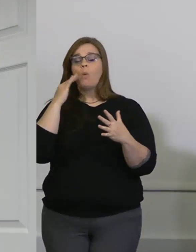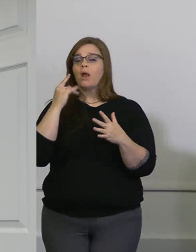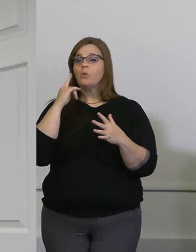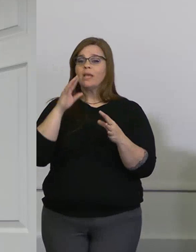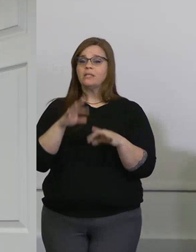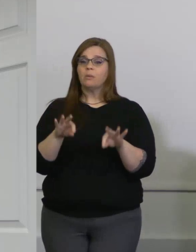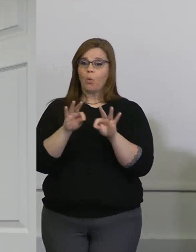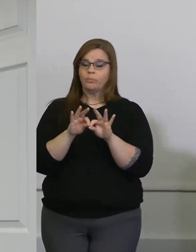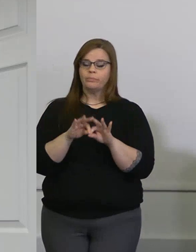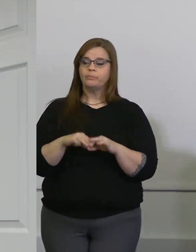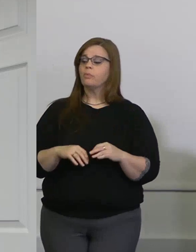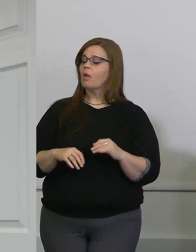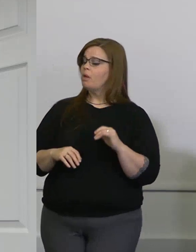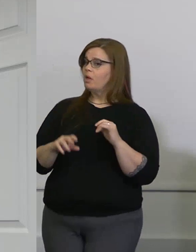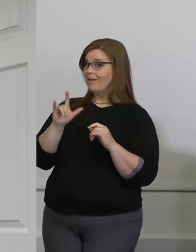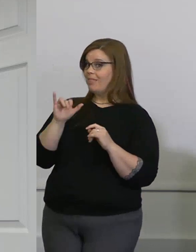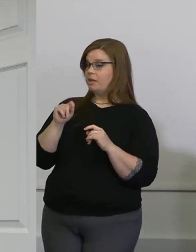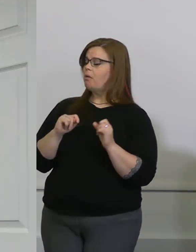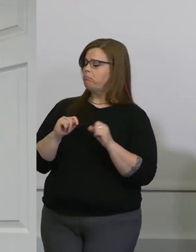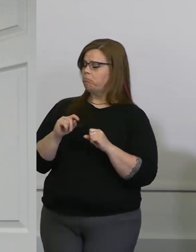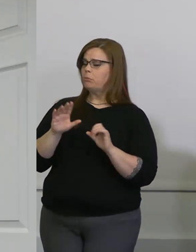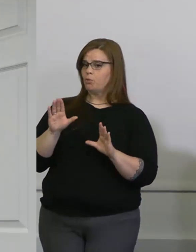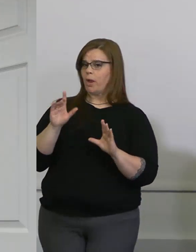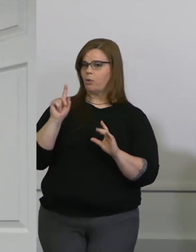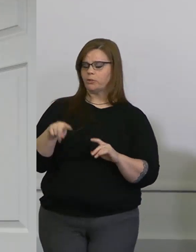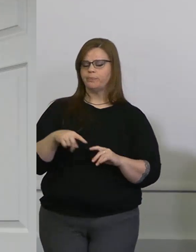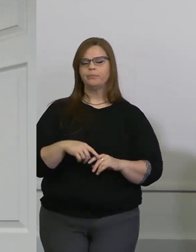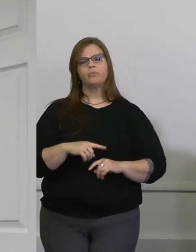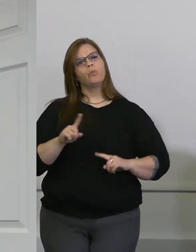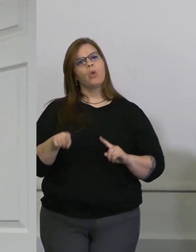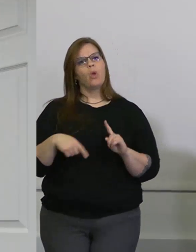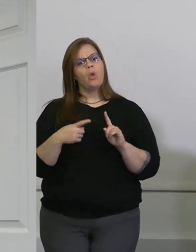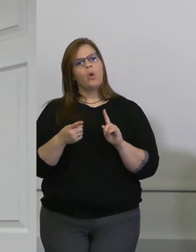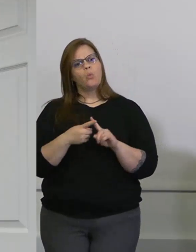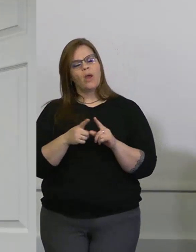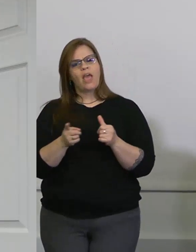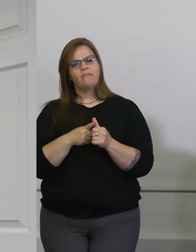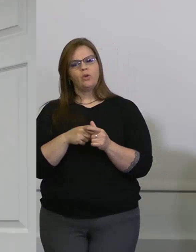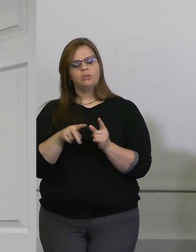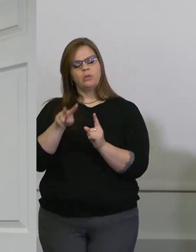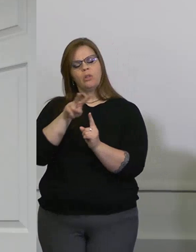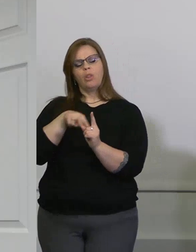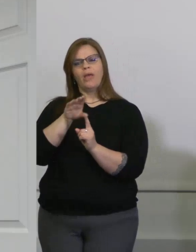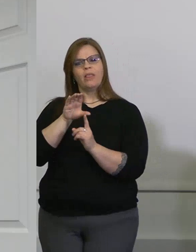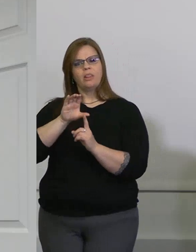Yeah, that's a great question. You know when I when I first unpack the word culture, I think